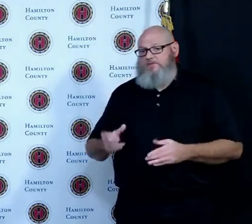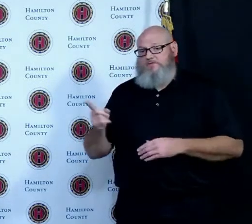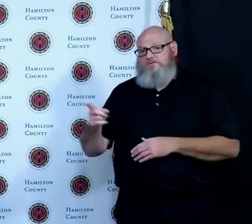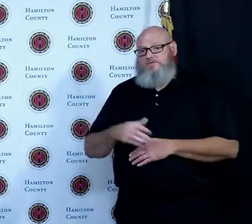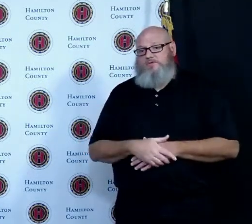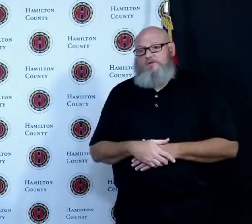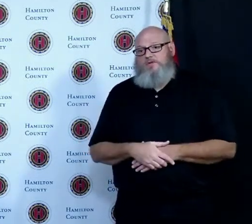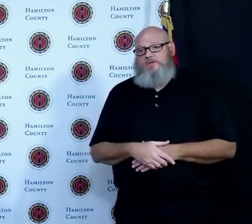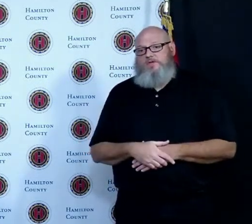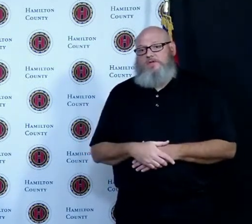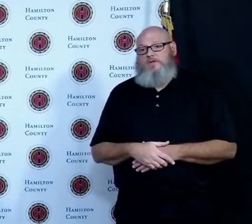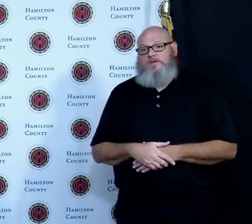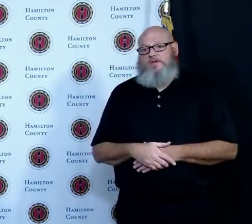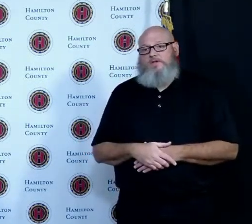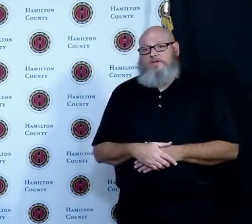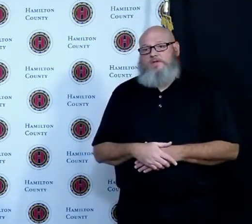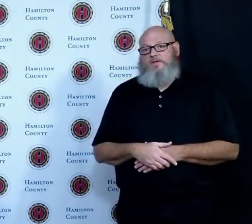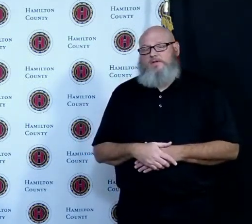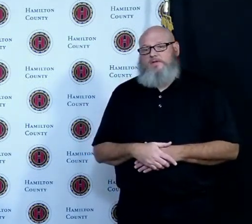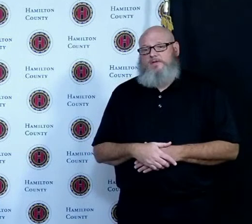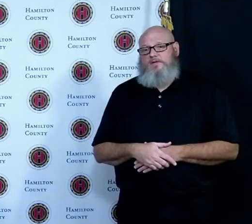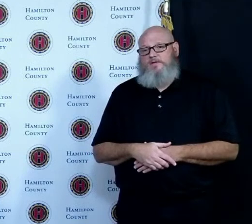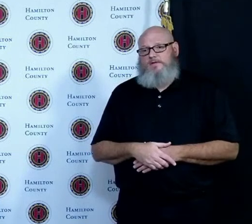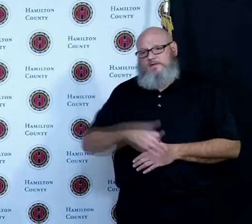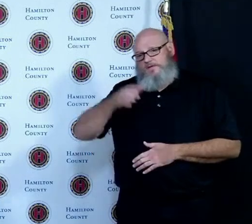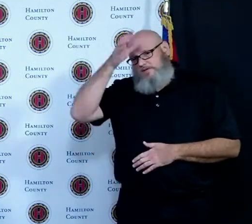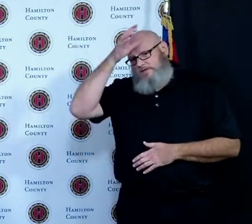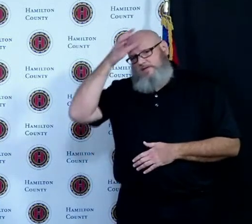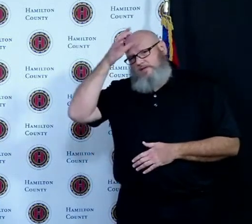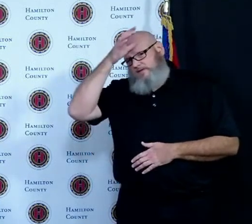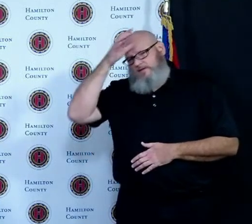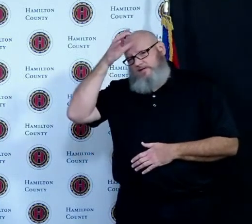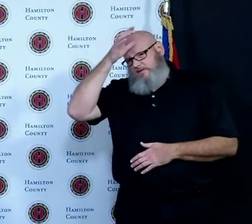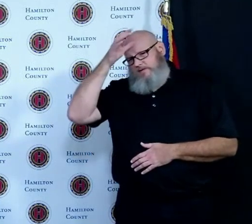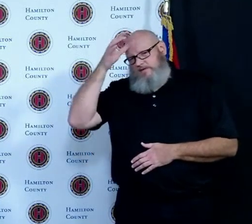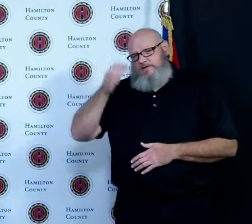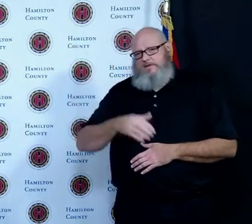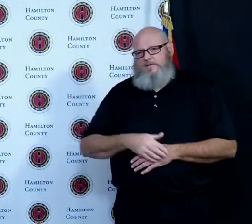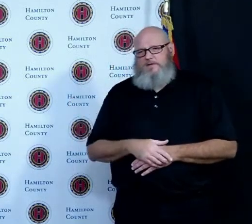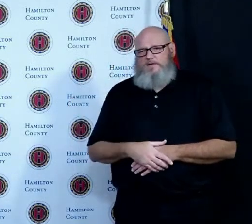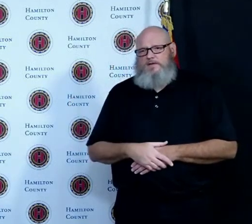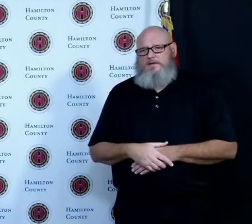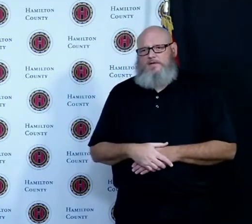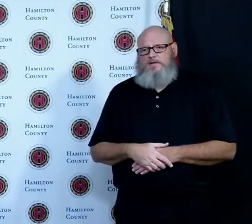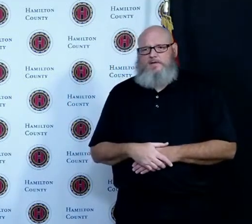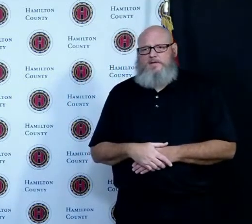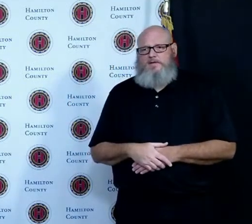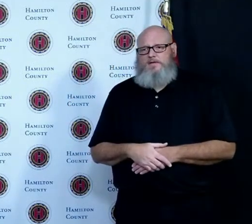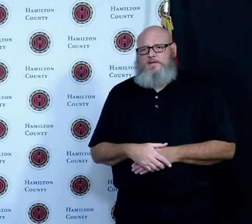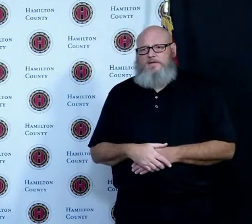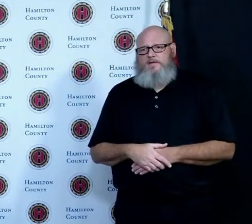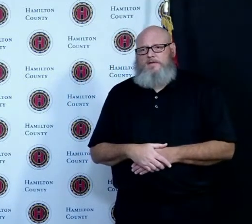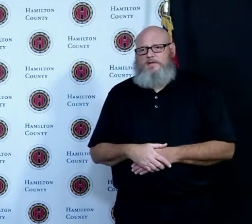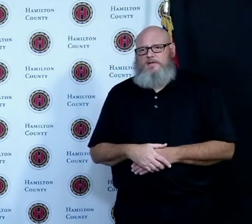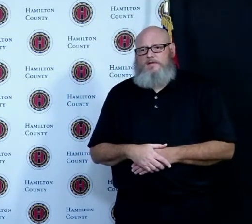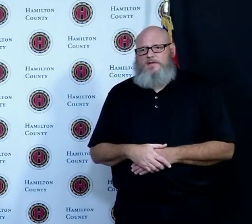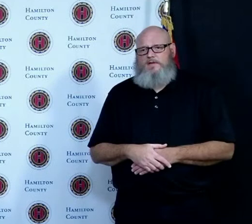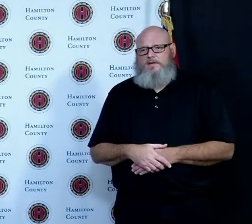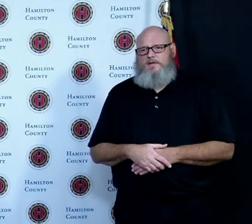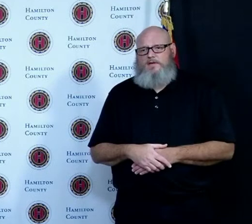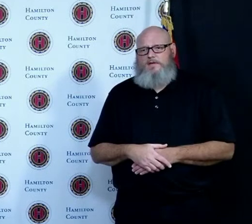been so much angst over this rollout is this is there any way this could have been done better and